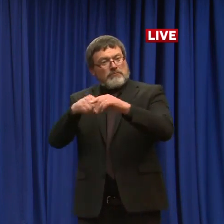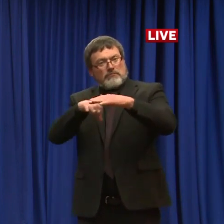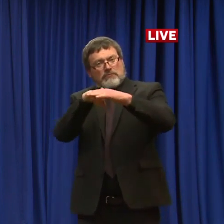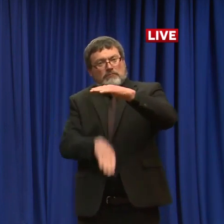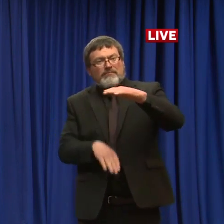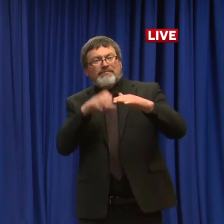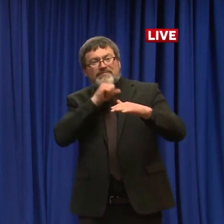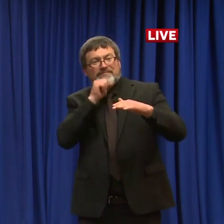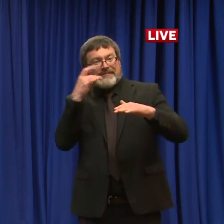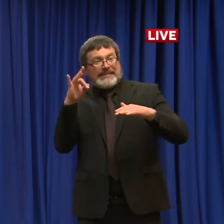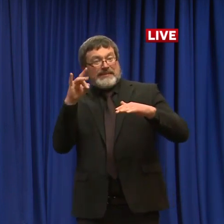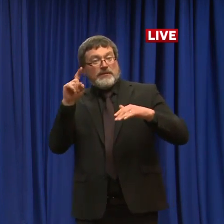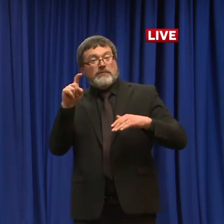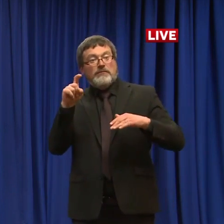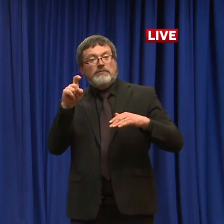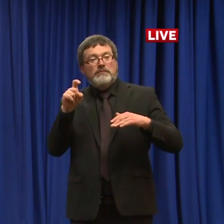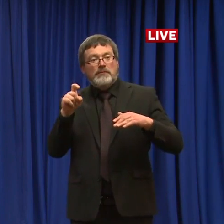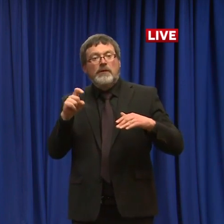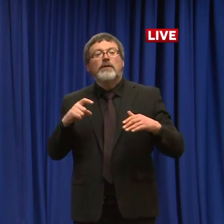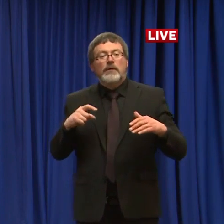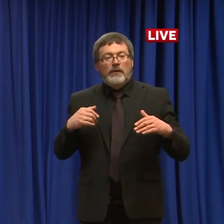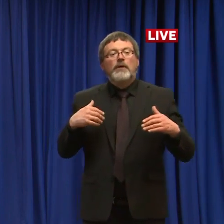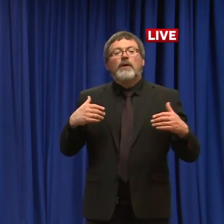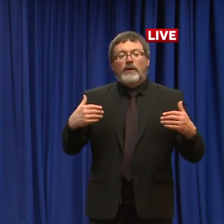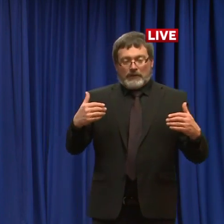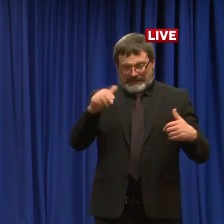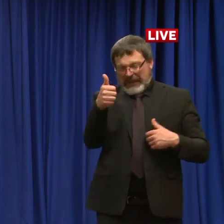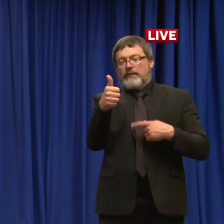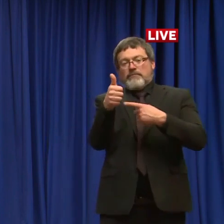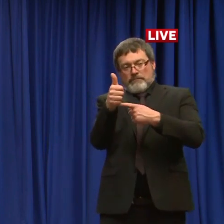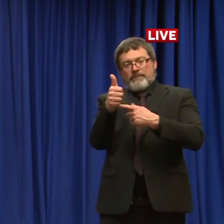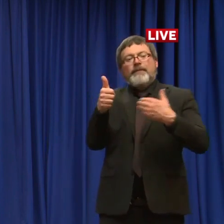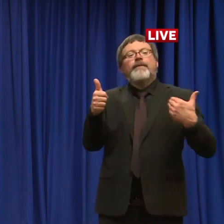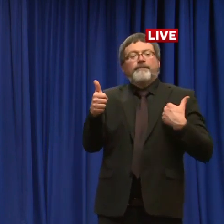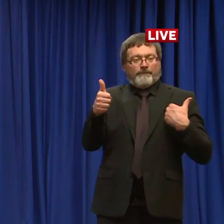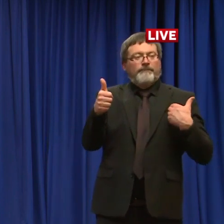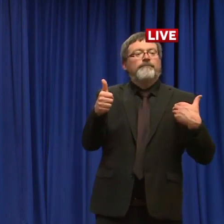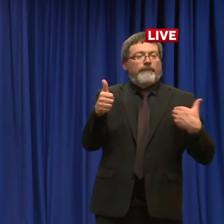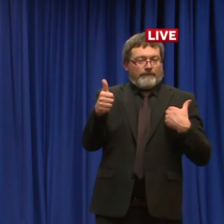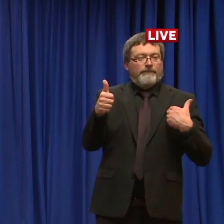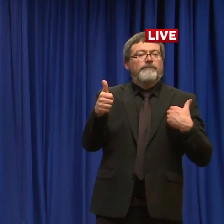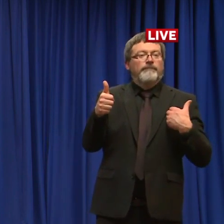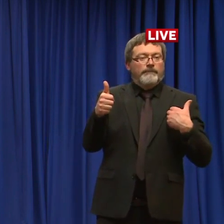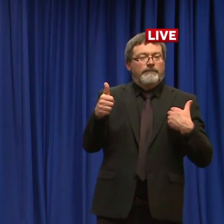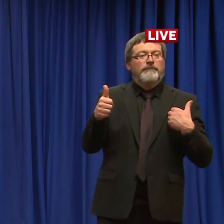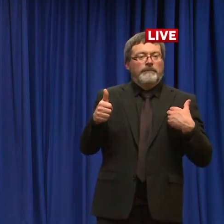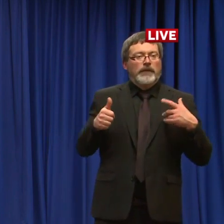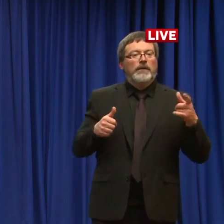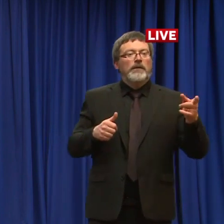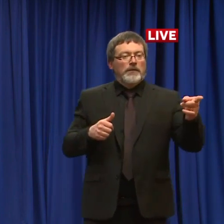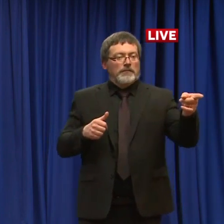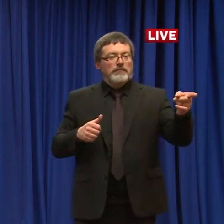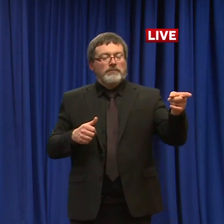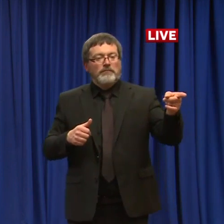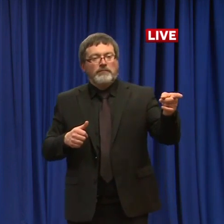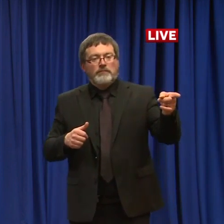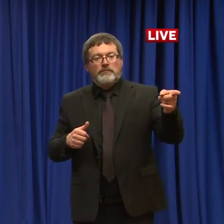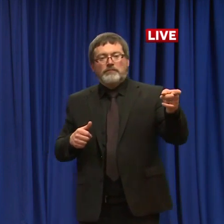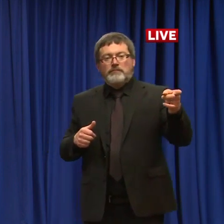I DON’T KNOW THE EXACT NUMBER RIGHT I THINK IT’S AROUND 10:00.